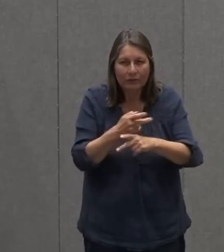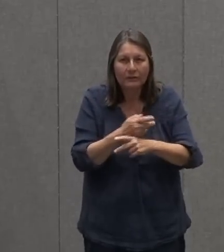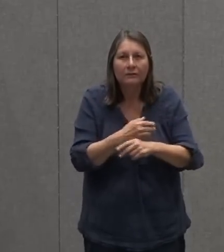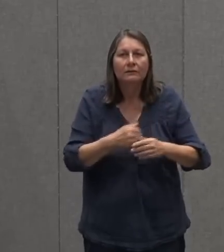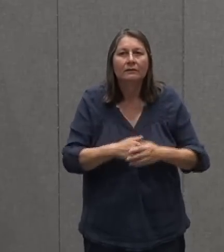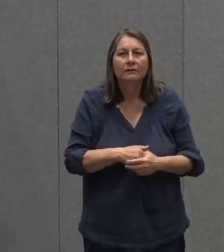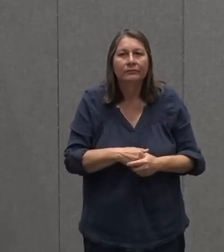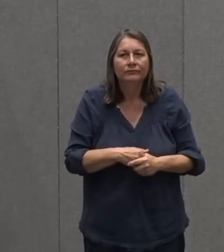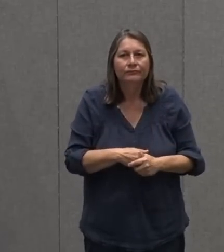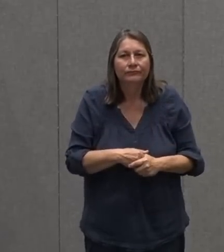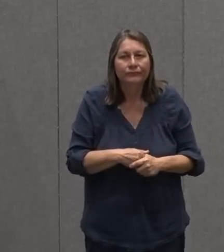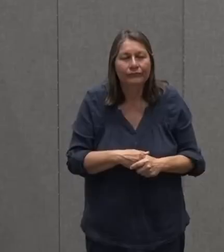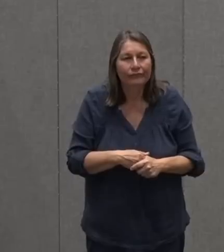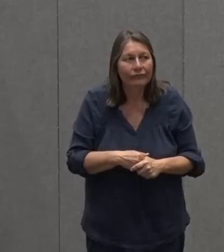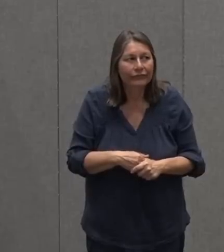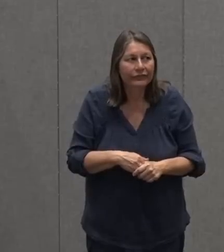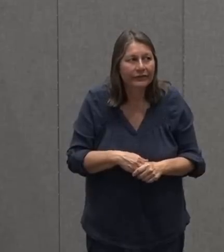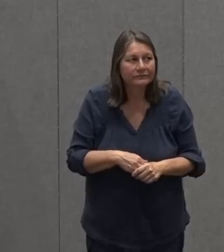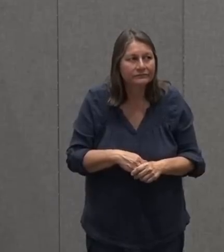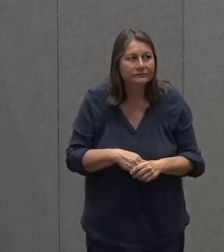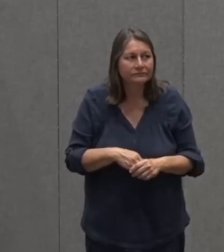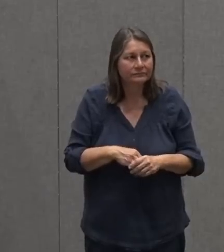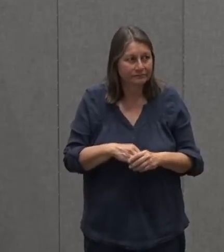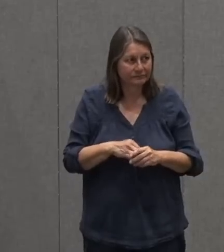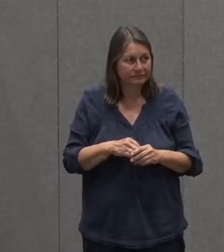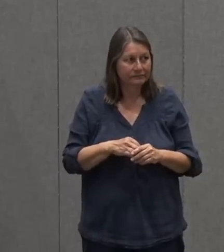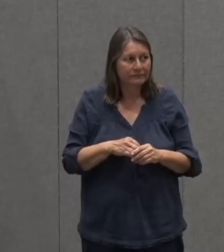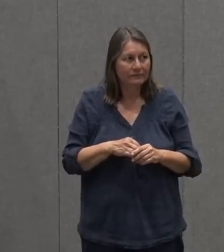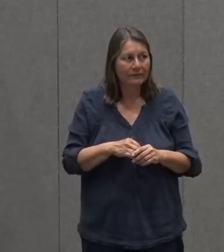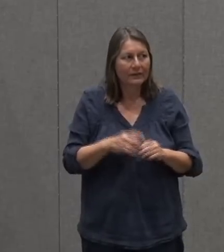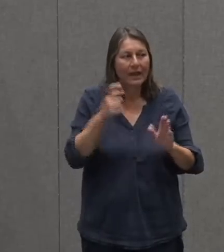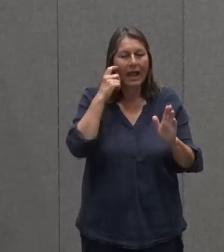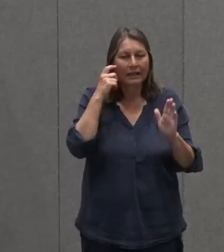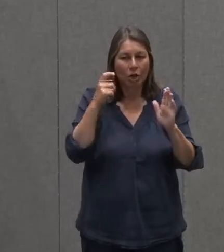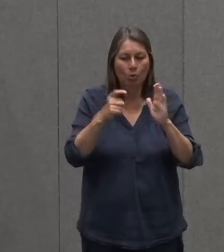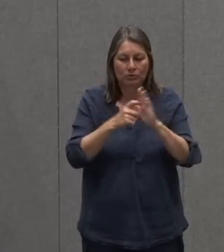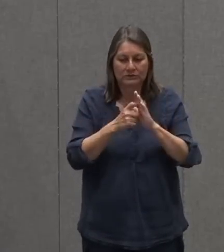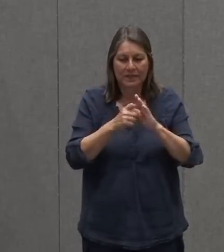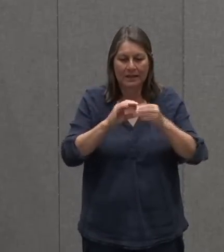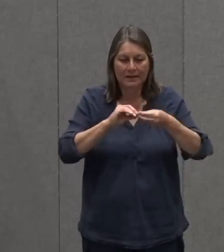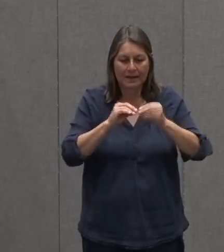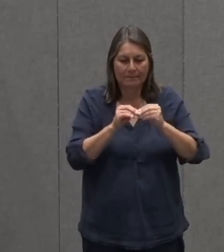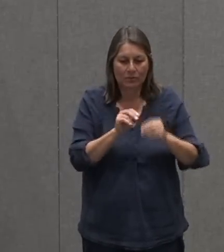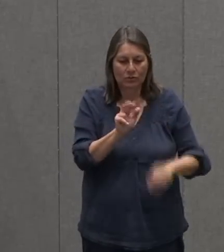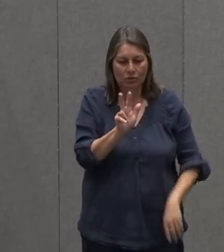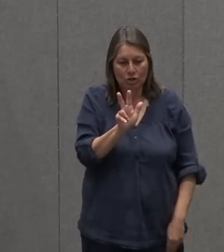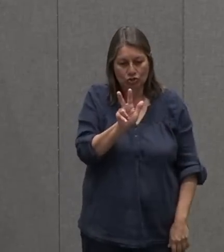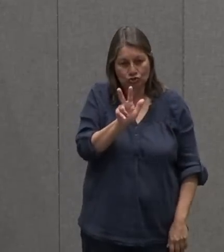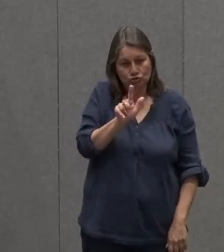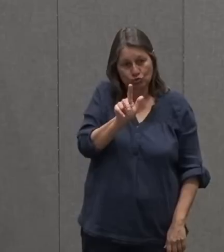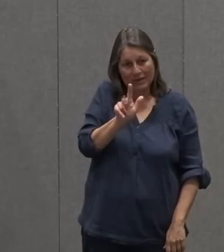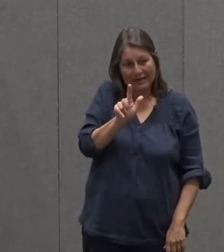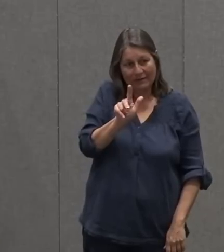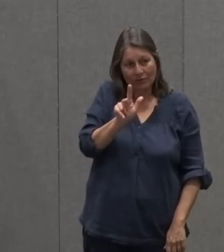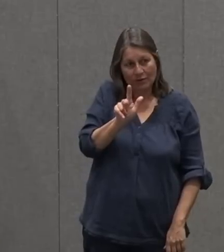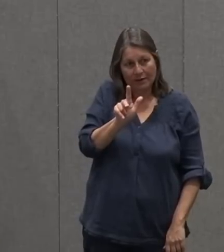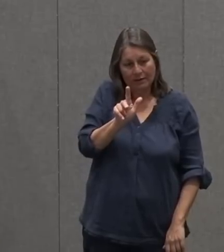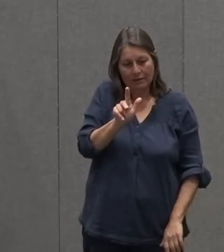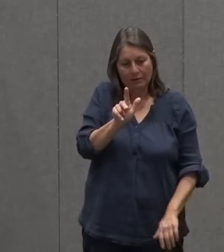but the number right above it looks like it has exactly one ten less than my number here